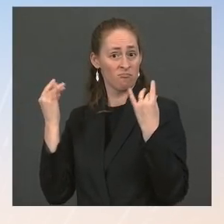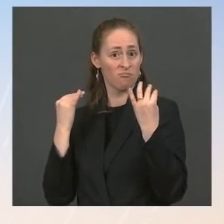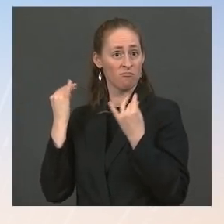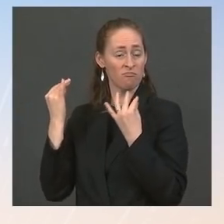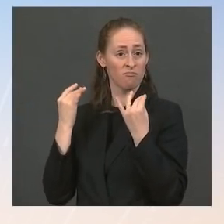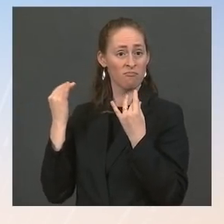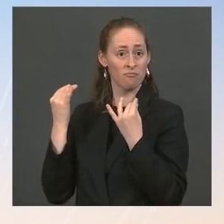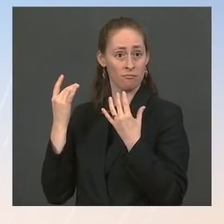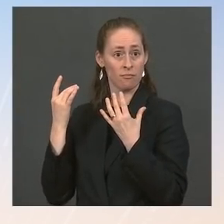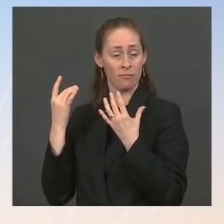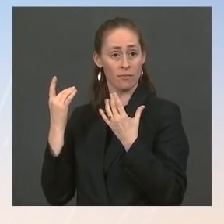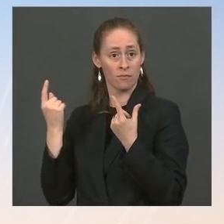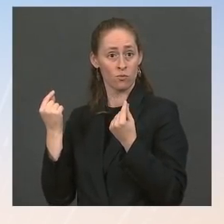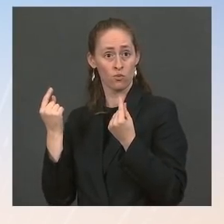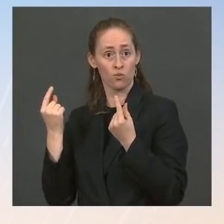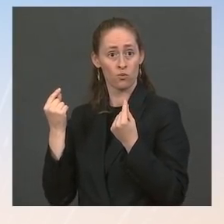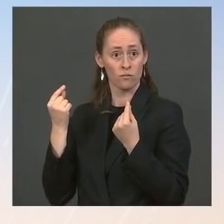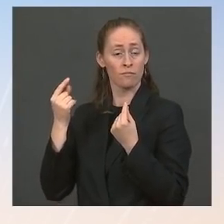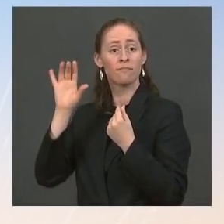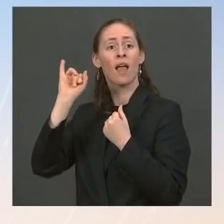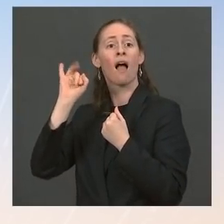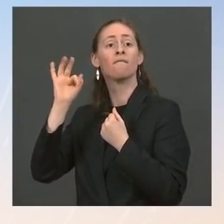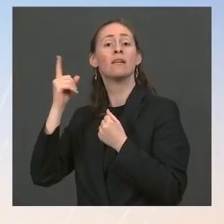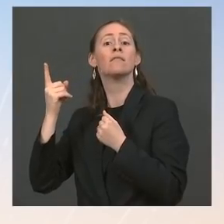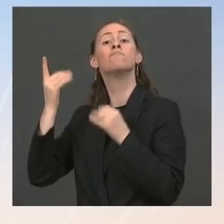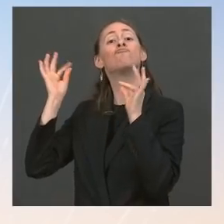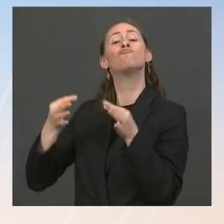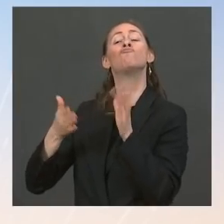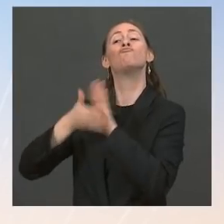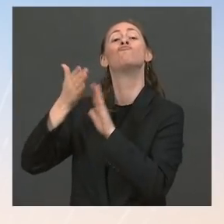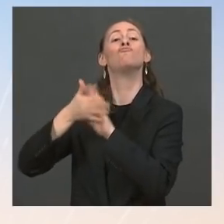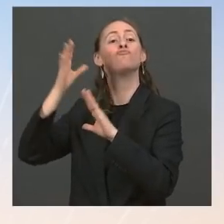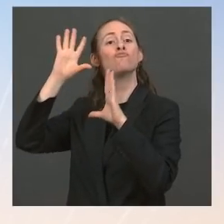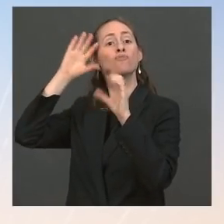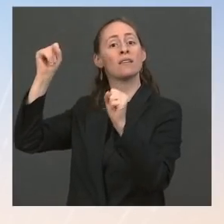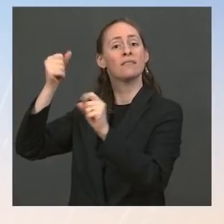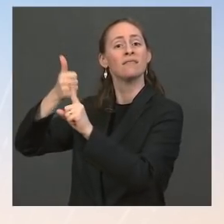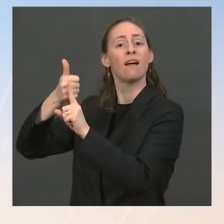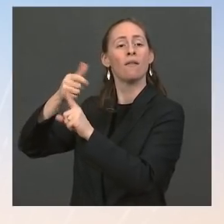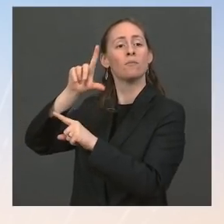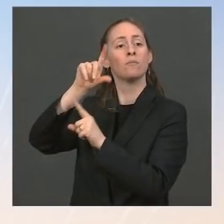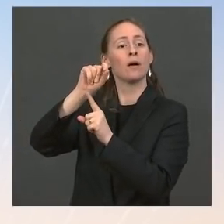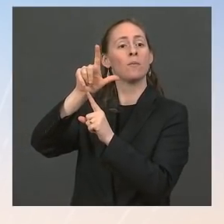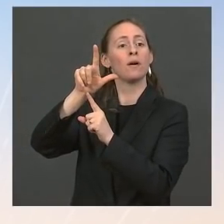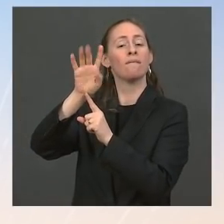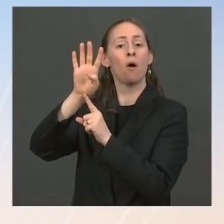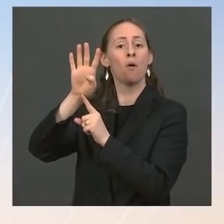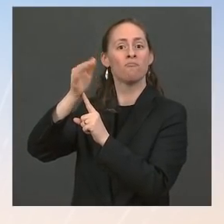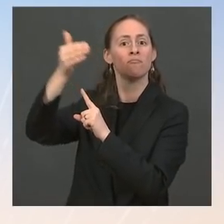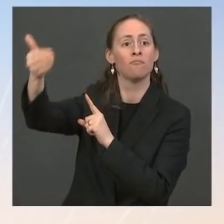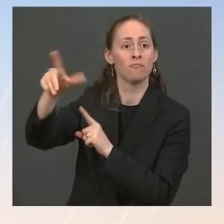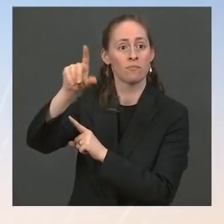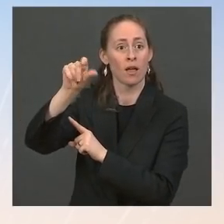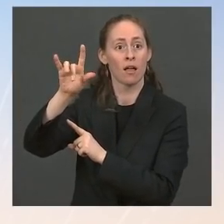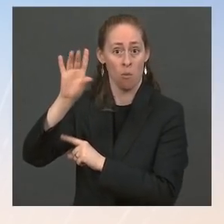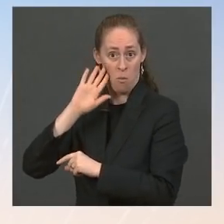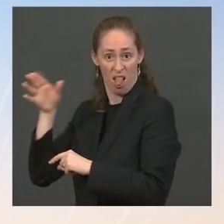if she decides to run herself in either 2024 or 2028? Ms. Psaki: Well, first of all, the President selected the Vice President